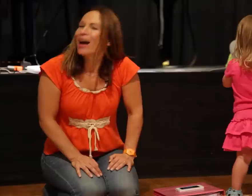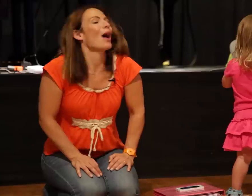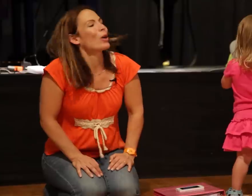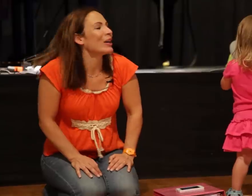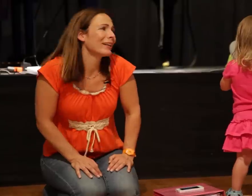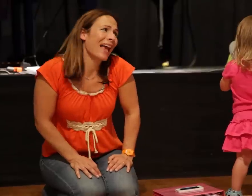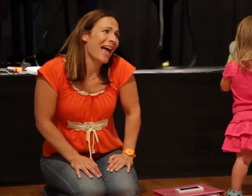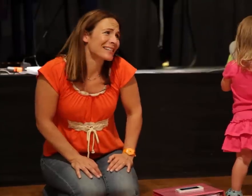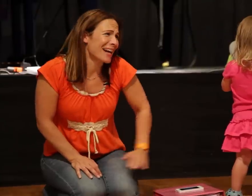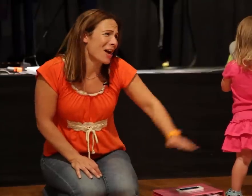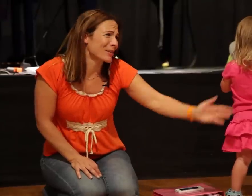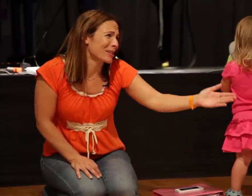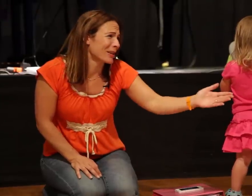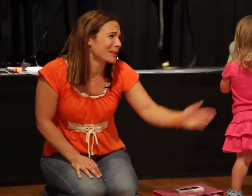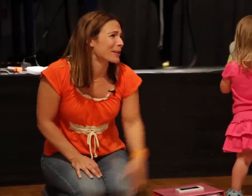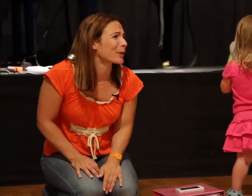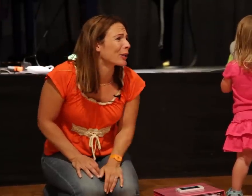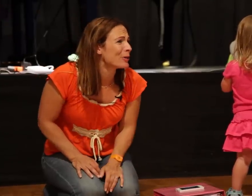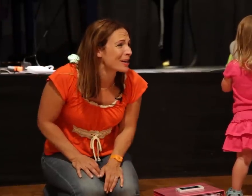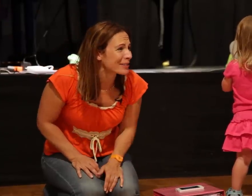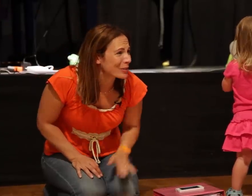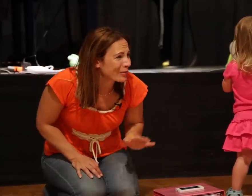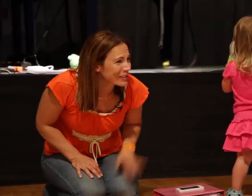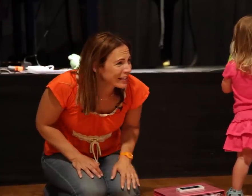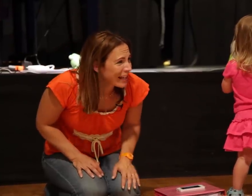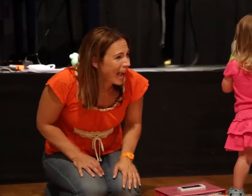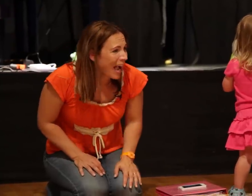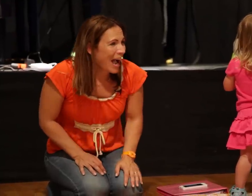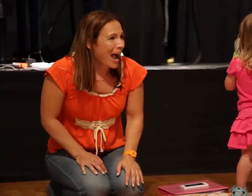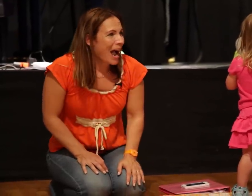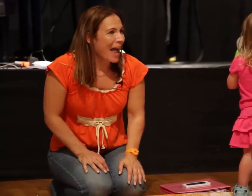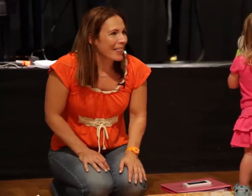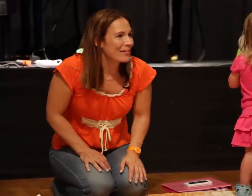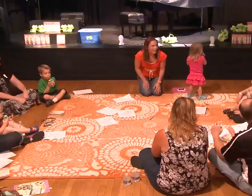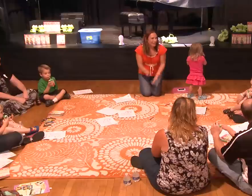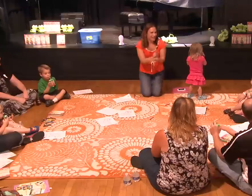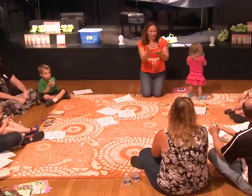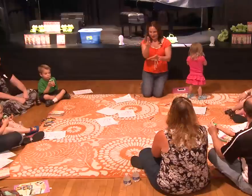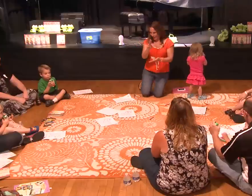Good. Yes. I know it was so cute! Monster's University I loved it!